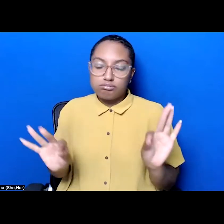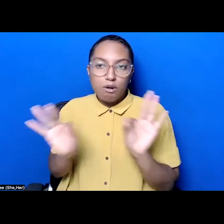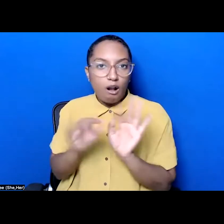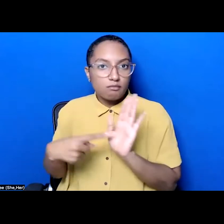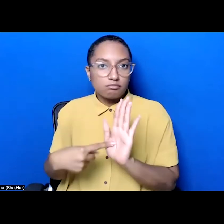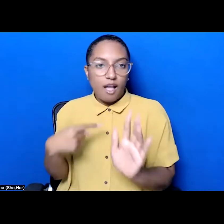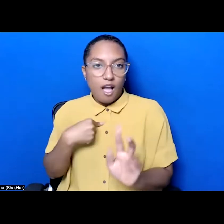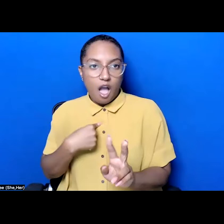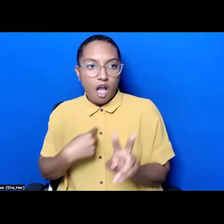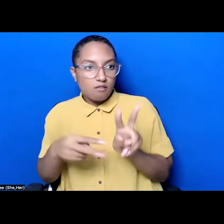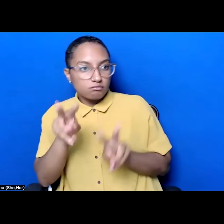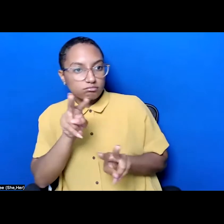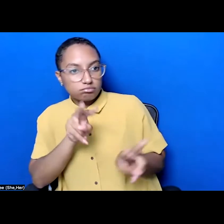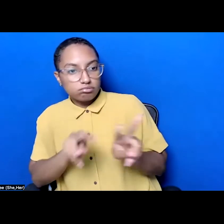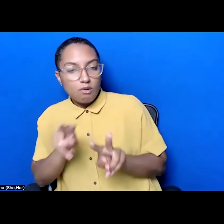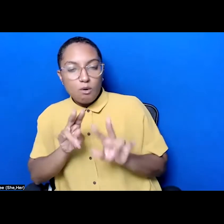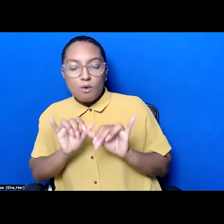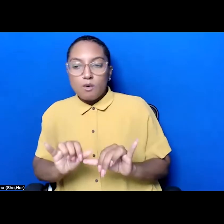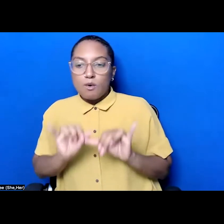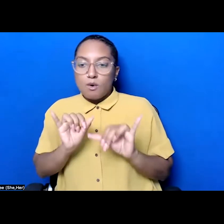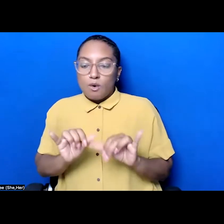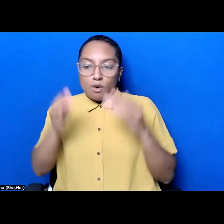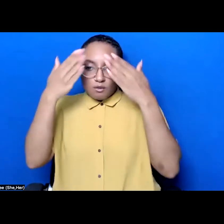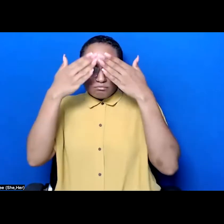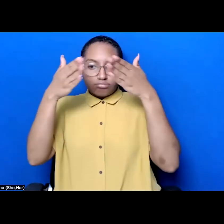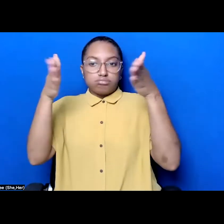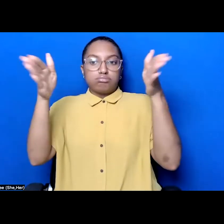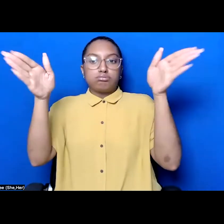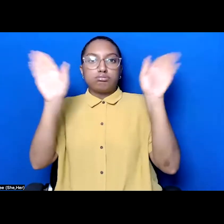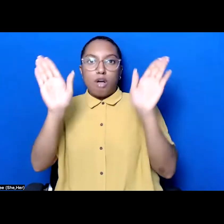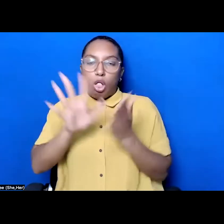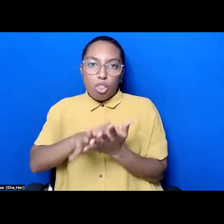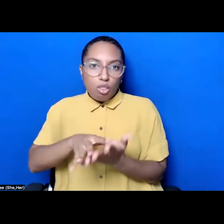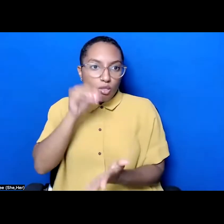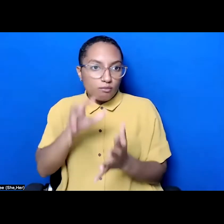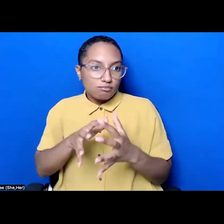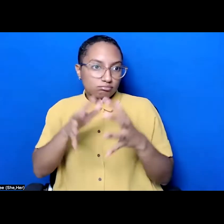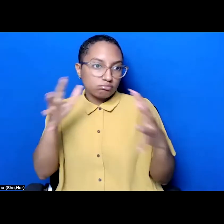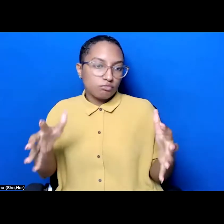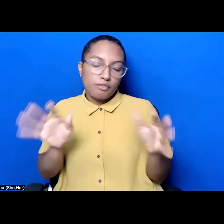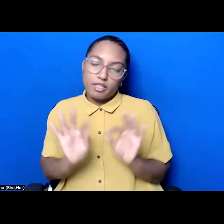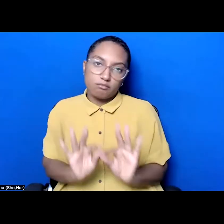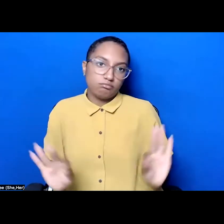as a museum professional, and it's a standout even though it's from a very long time ago.